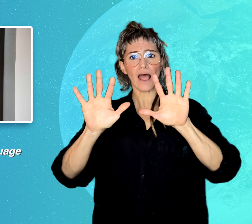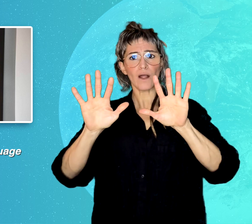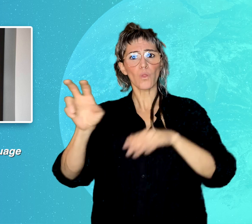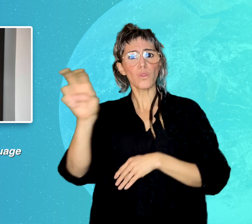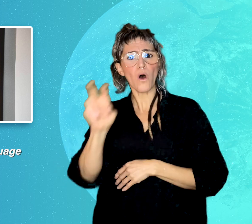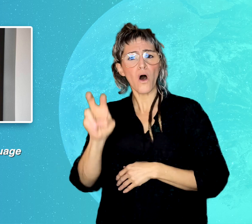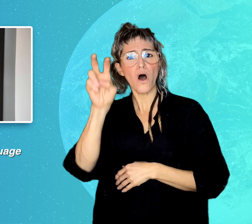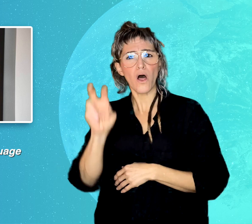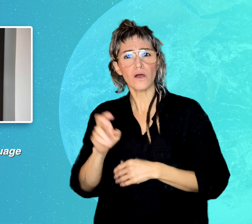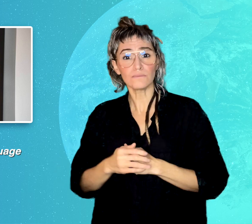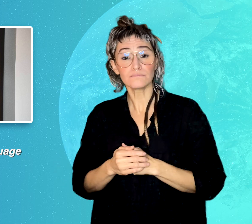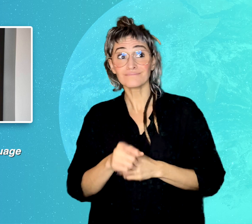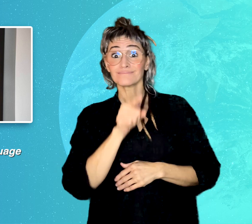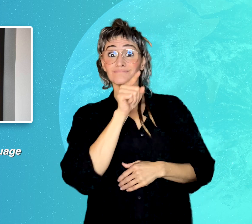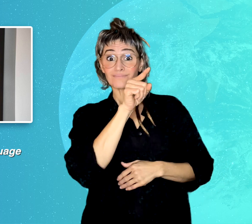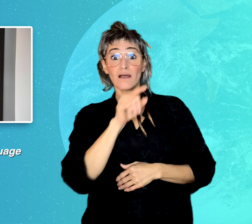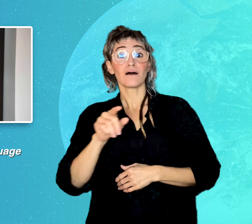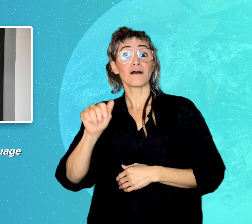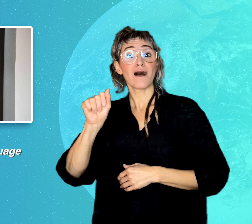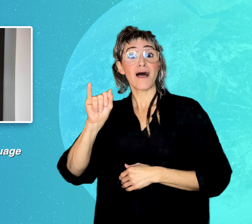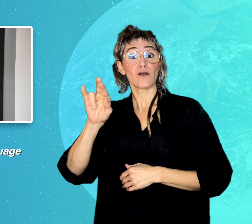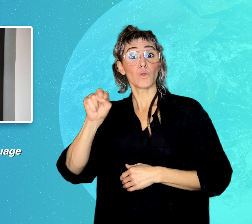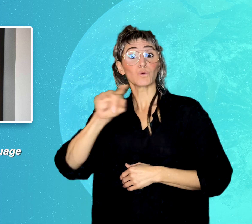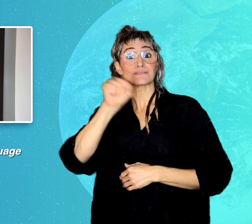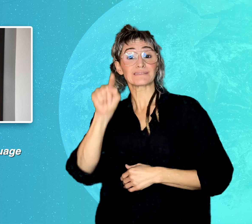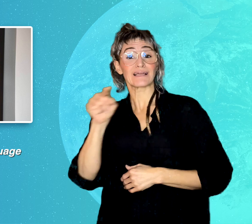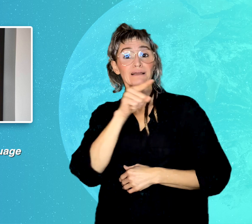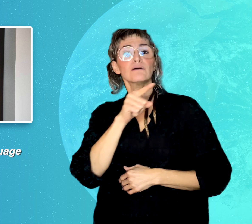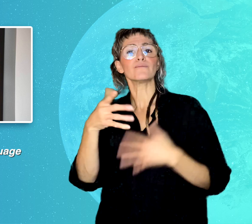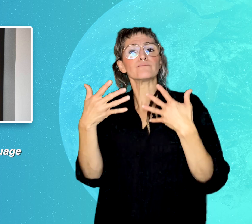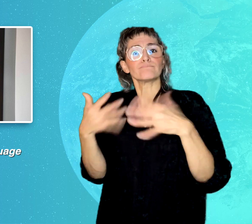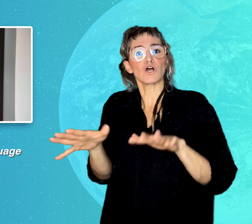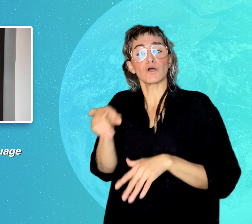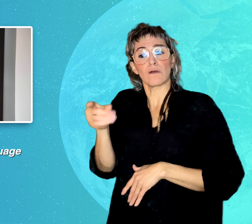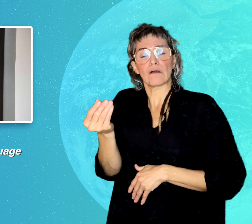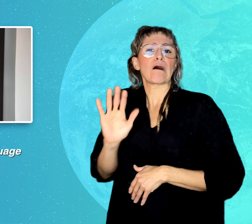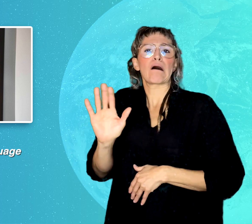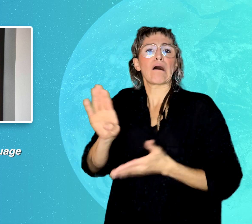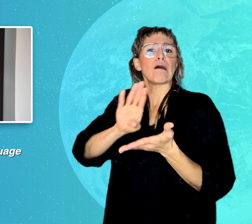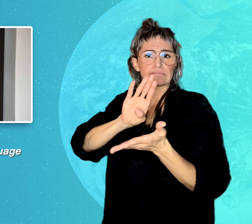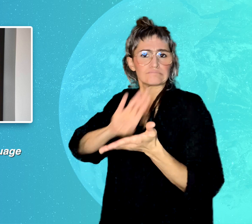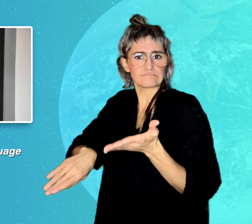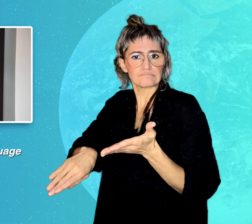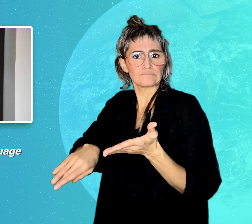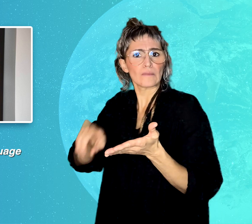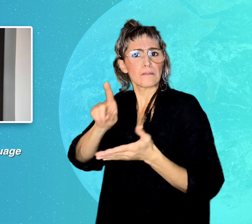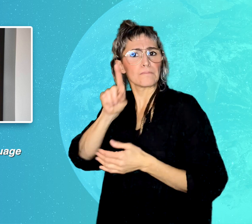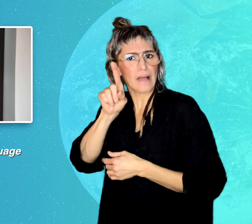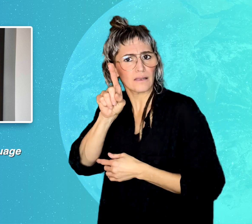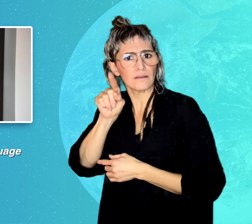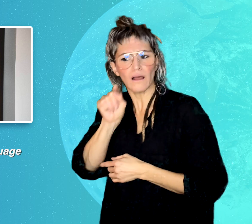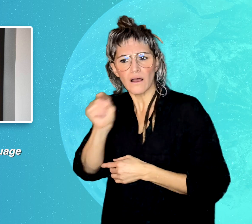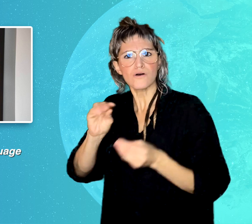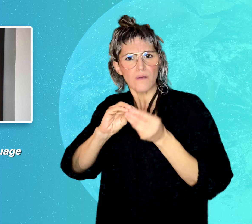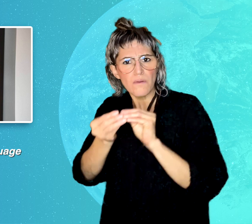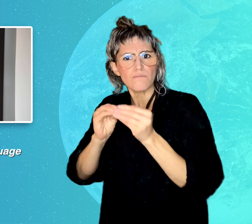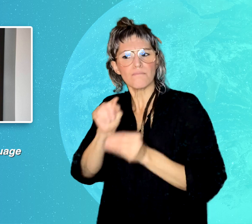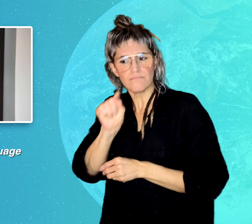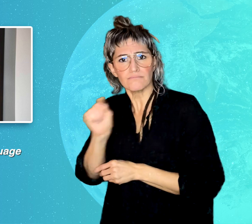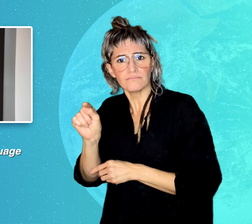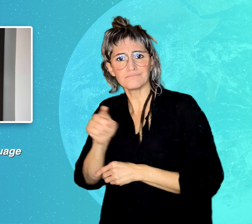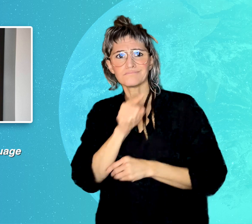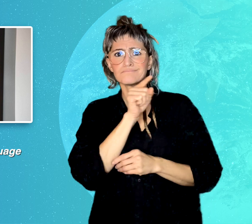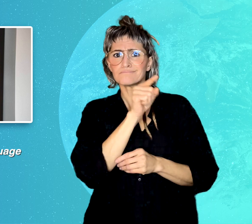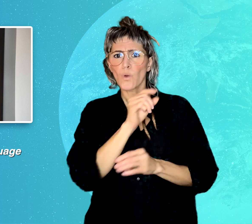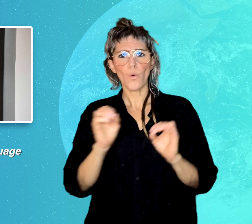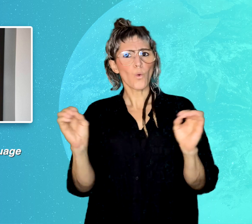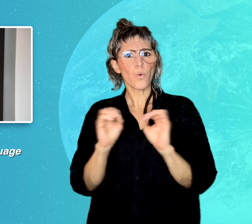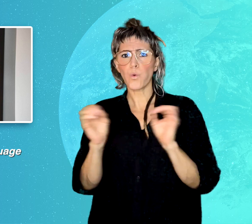did not take steps to address the other issues. In 2018,